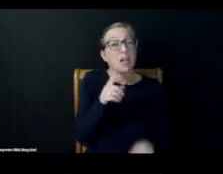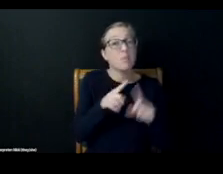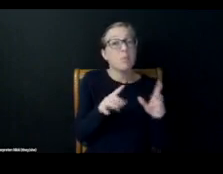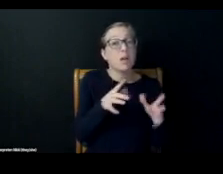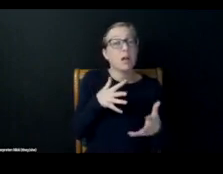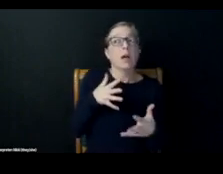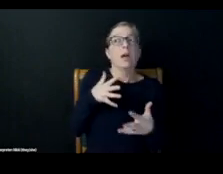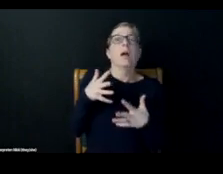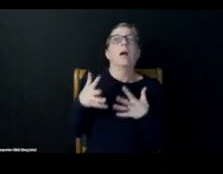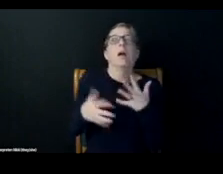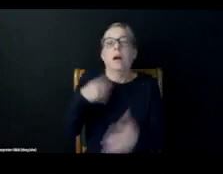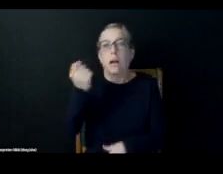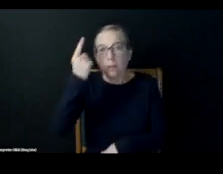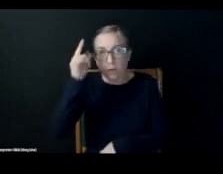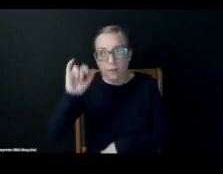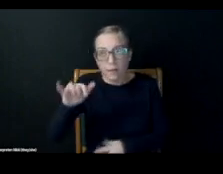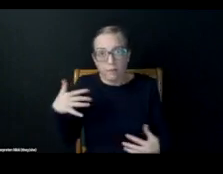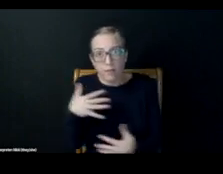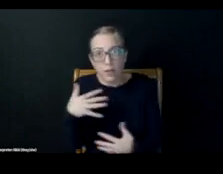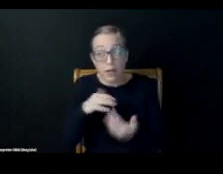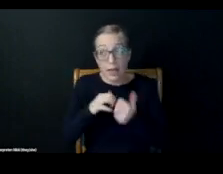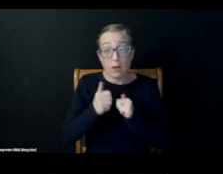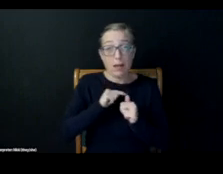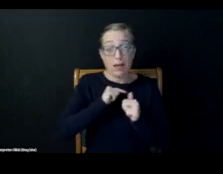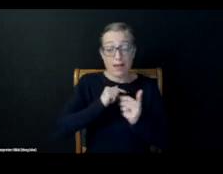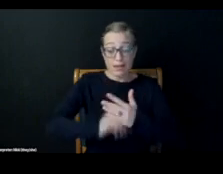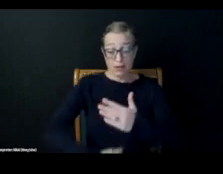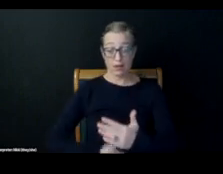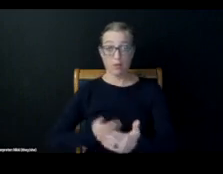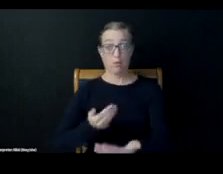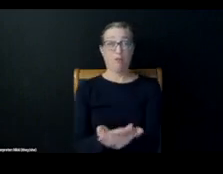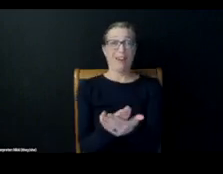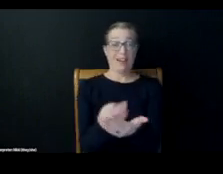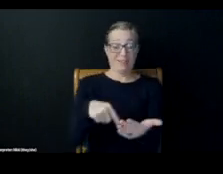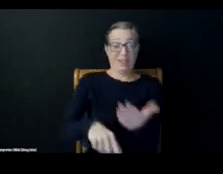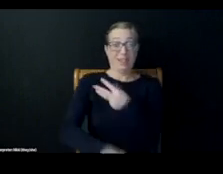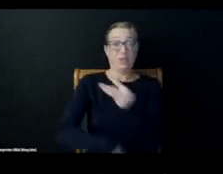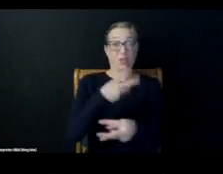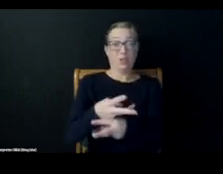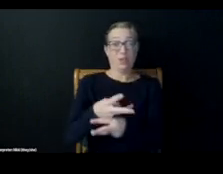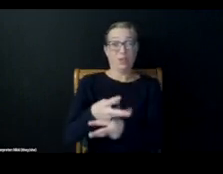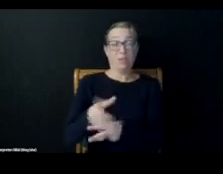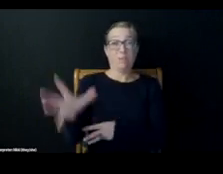the way I came into the world and my mother was scared. And there was a different aspect of